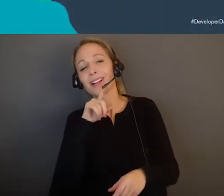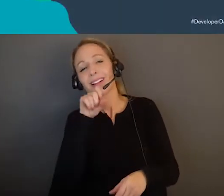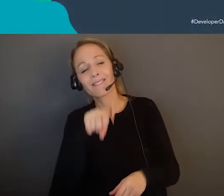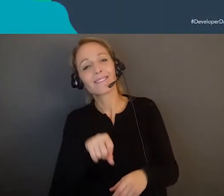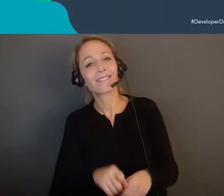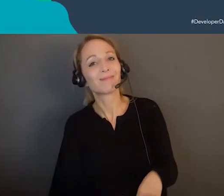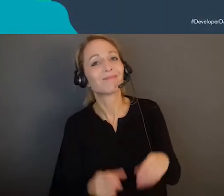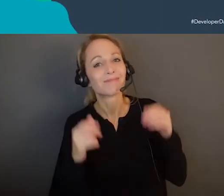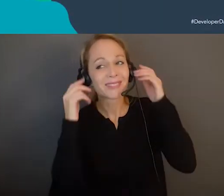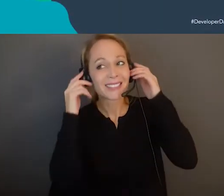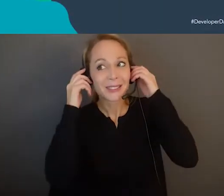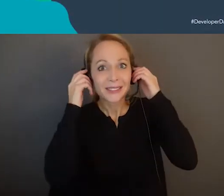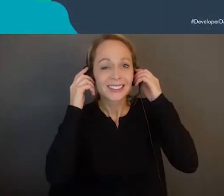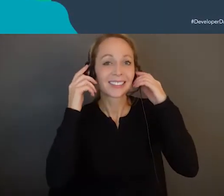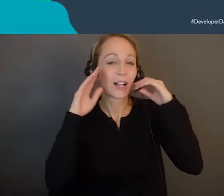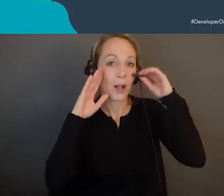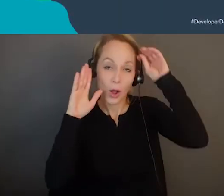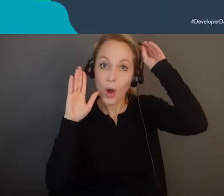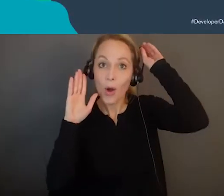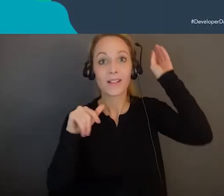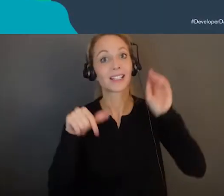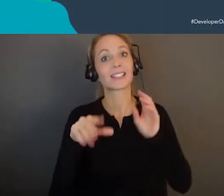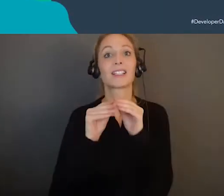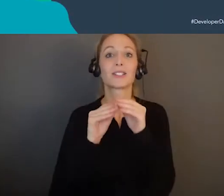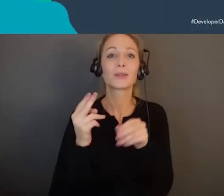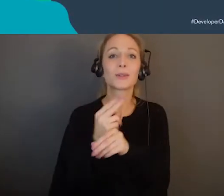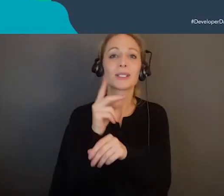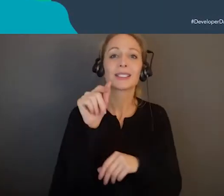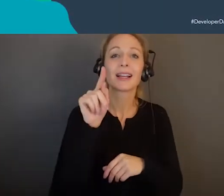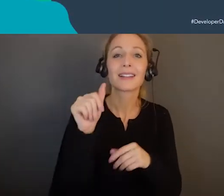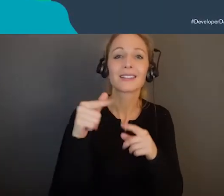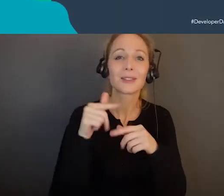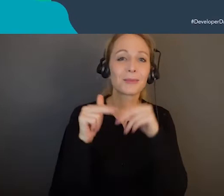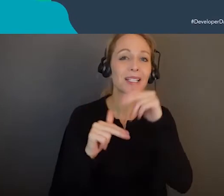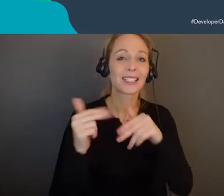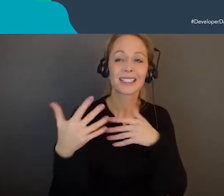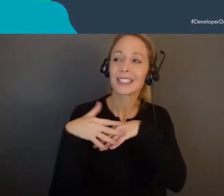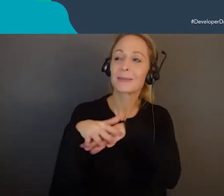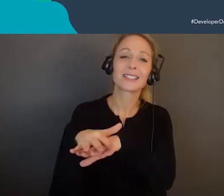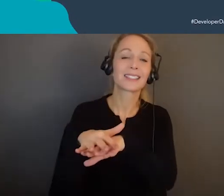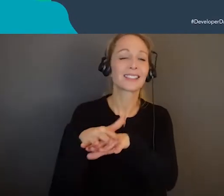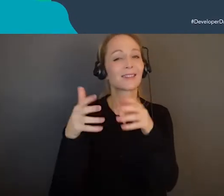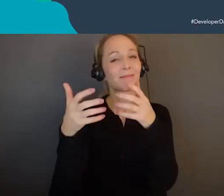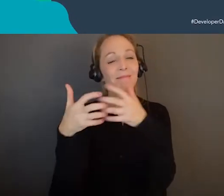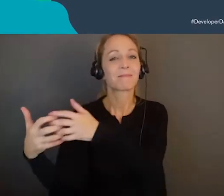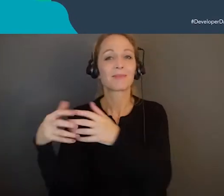SO HOPEFULLY THIS SESSION USING DATA TO BUILD SEAMLESS DIGITAL EXPERIENCES WILL GET YOU EXCITED ABOUT WHAT